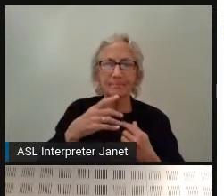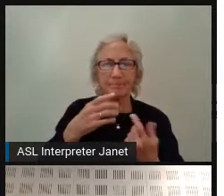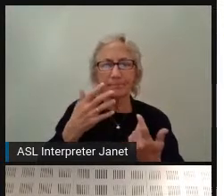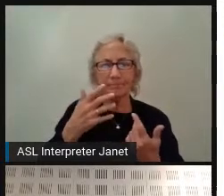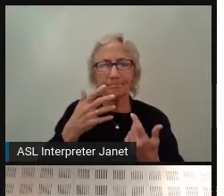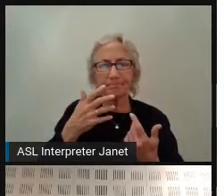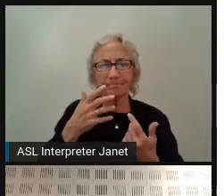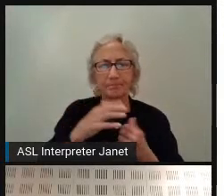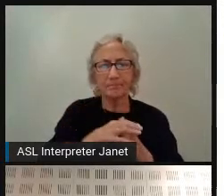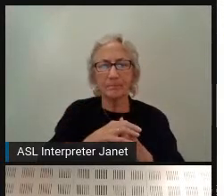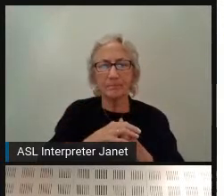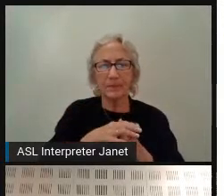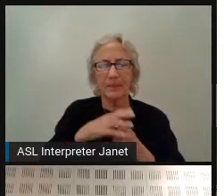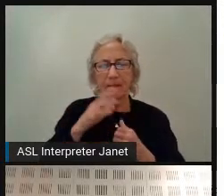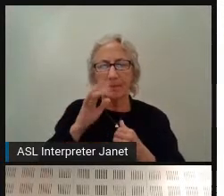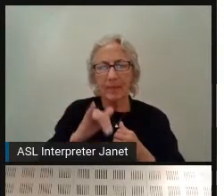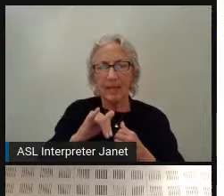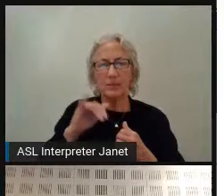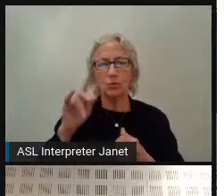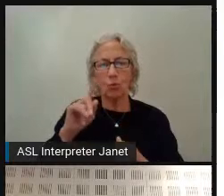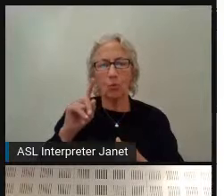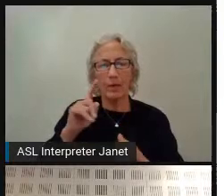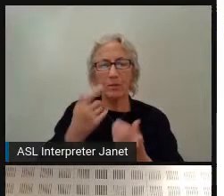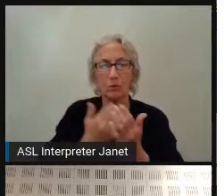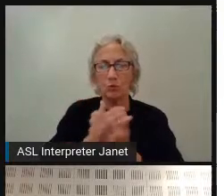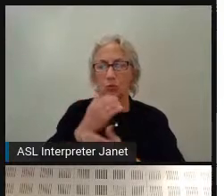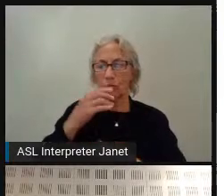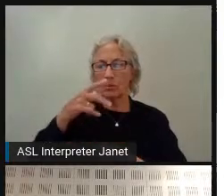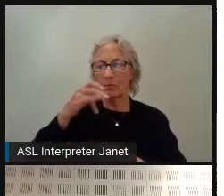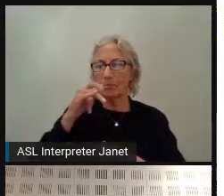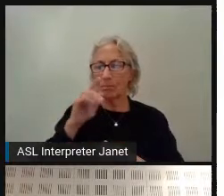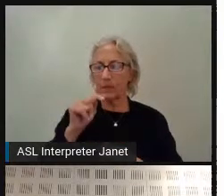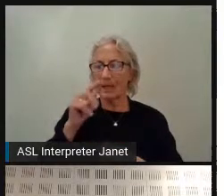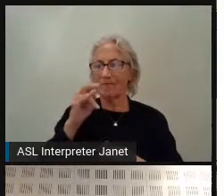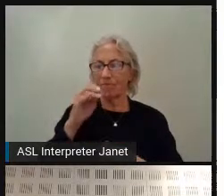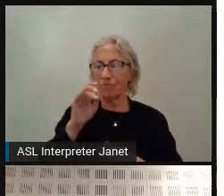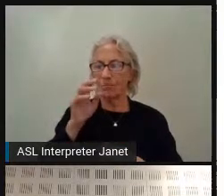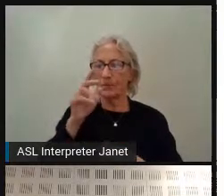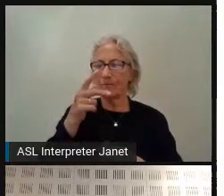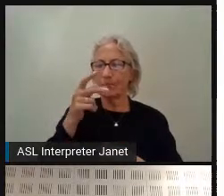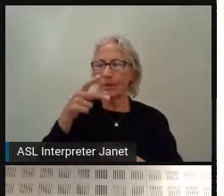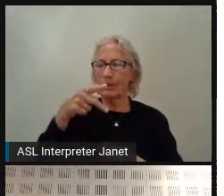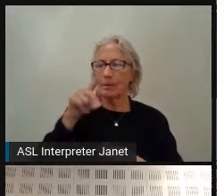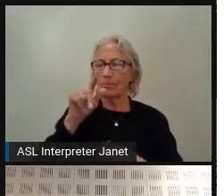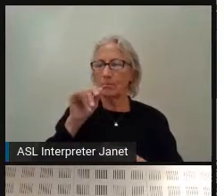we were deeply deeply threatened in the system update was so expensive that it would eat half of the budget for the new page.